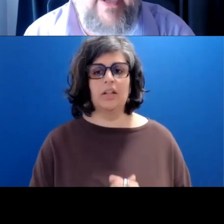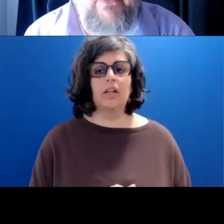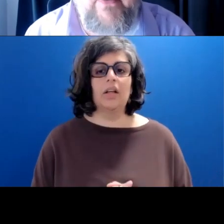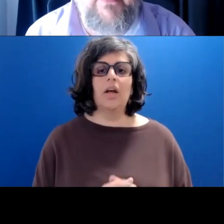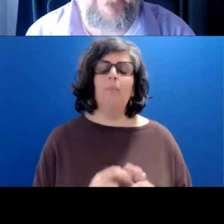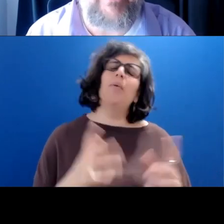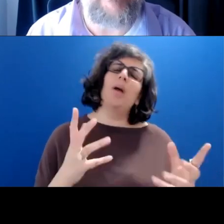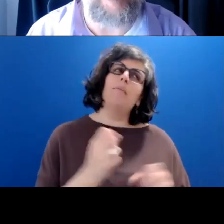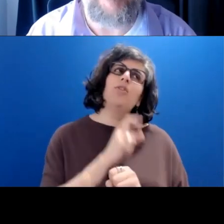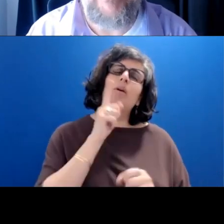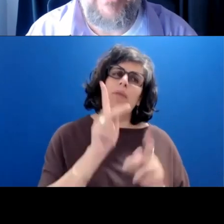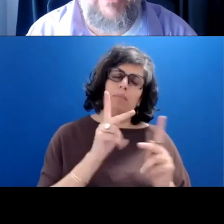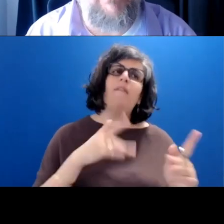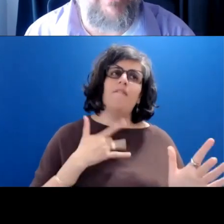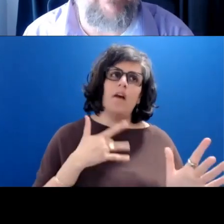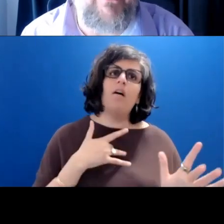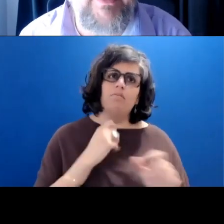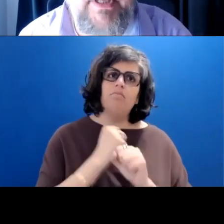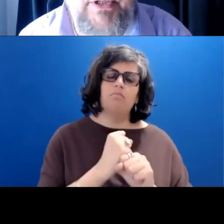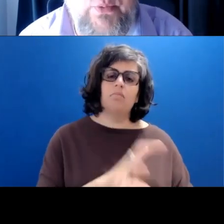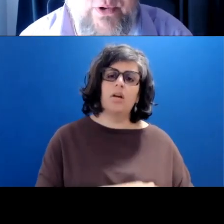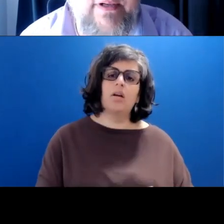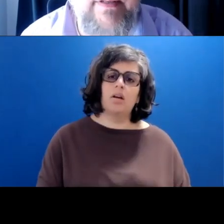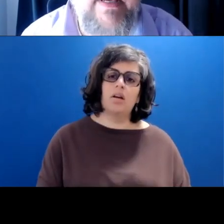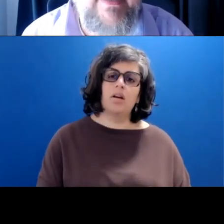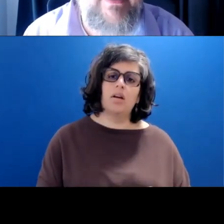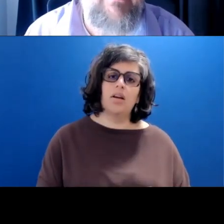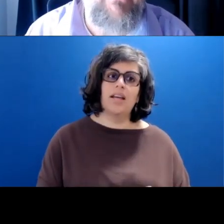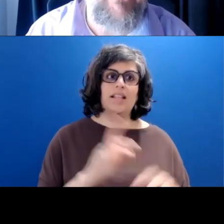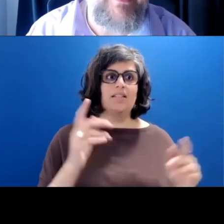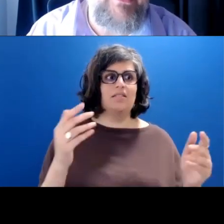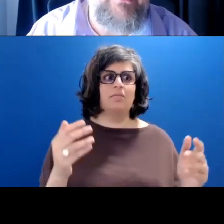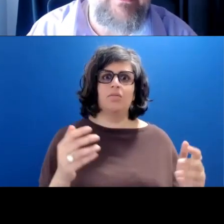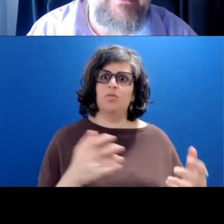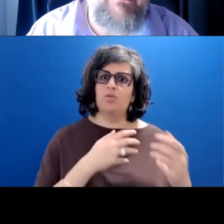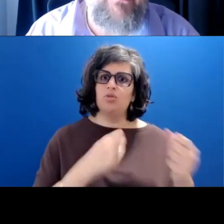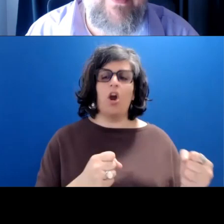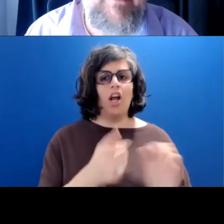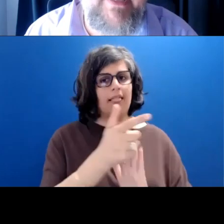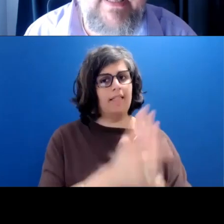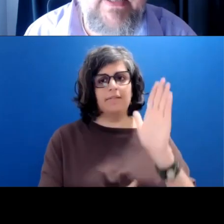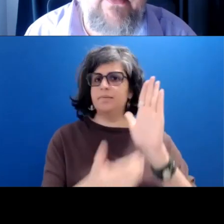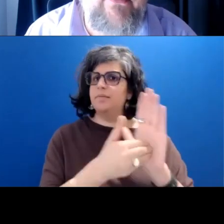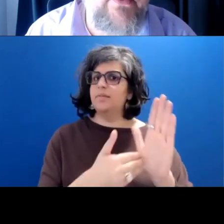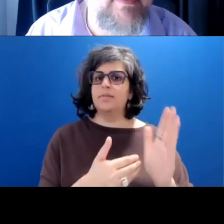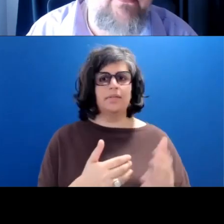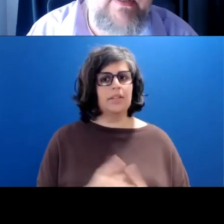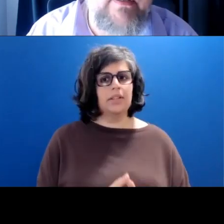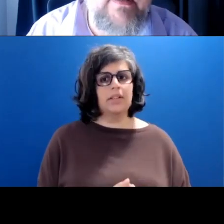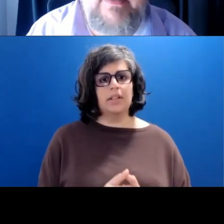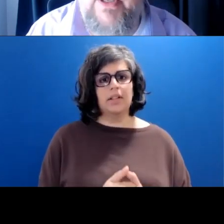providers feel protected in our very litigious world, you know, we don't wanna make it easy for folks to feel,